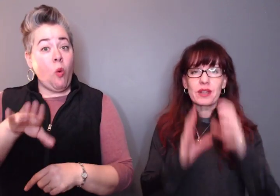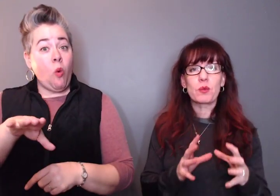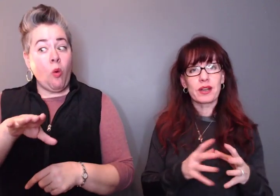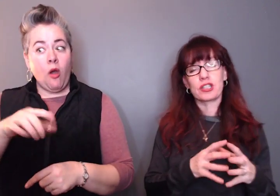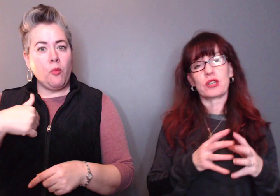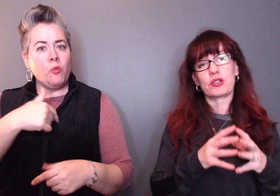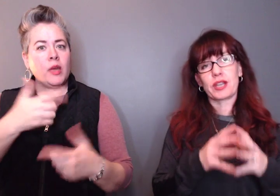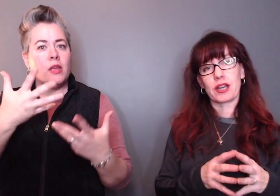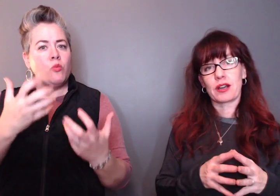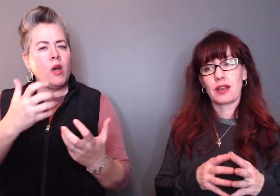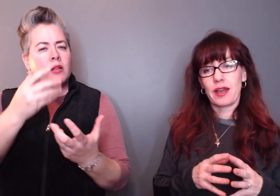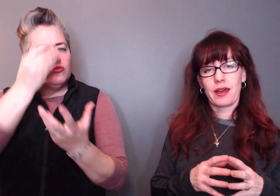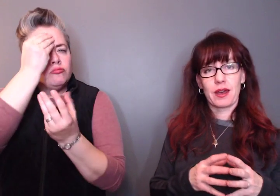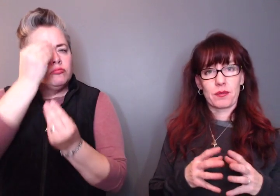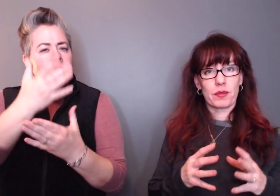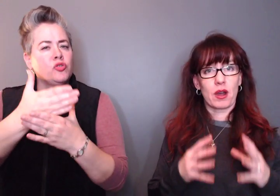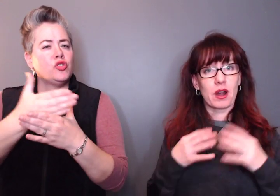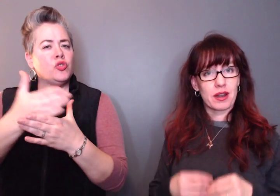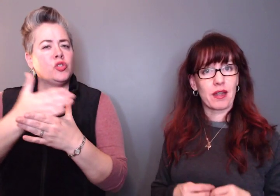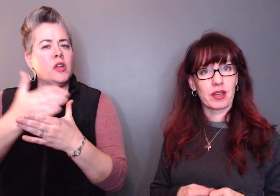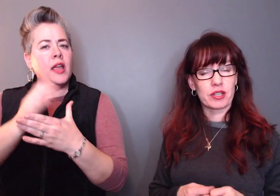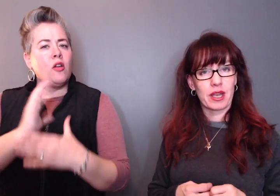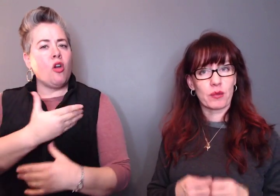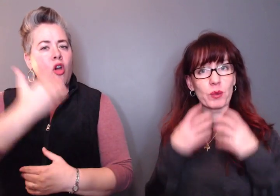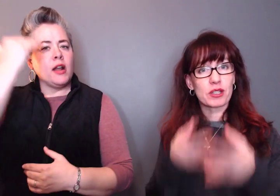share our knowledge and we want to serve